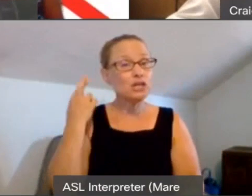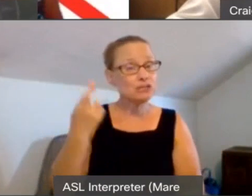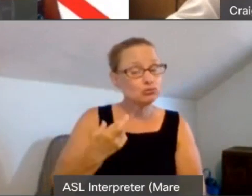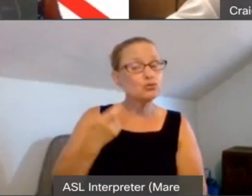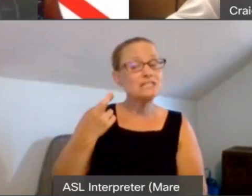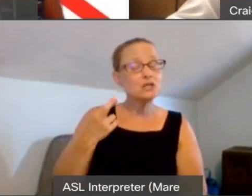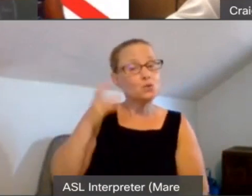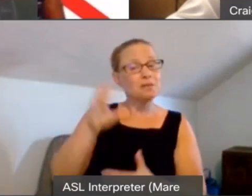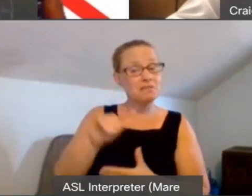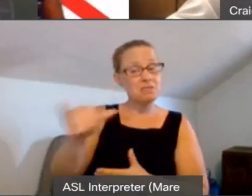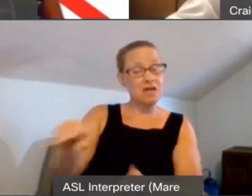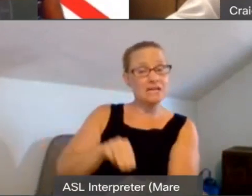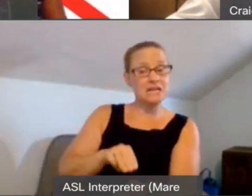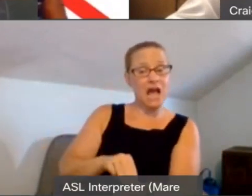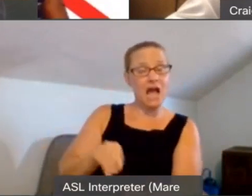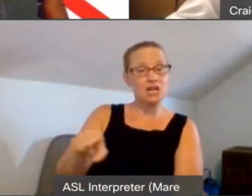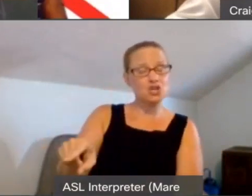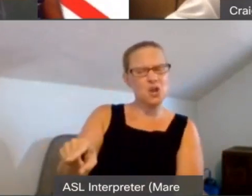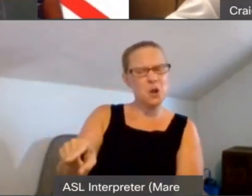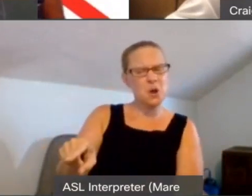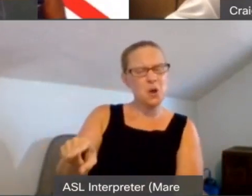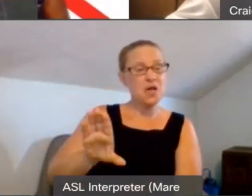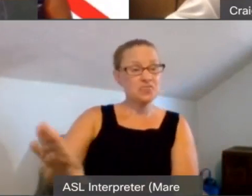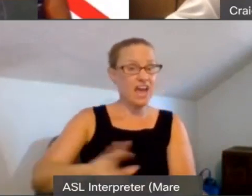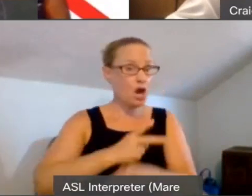that that provider is rendering substandard